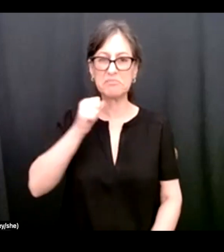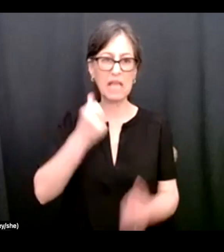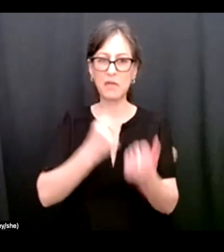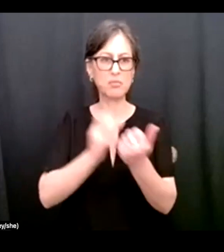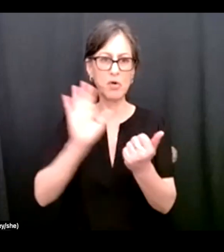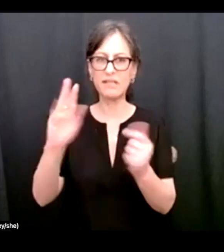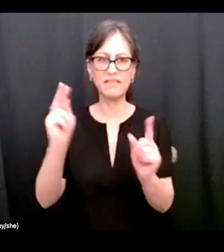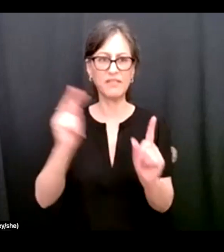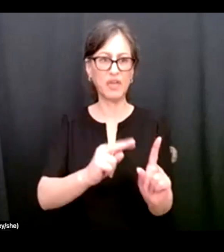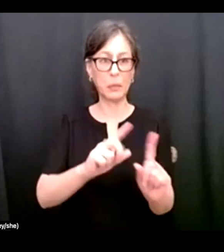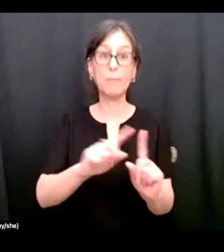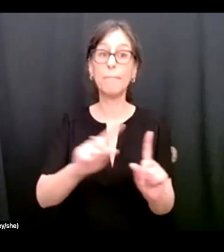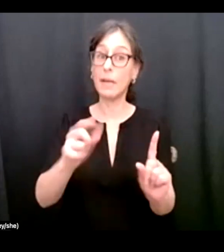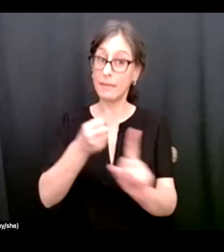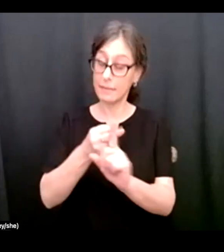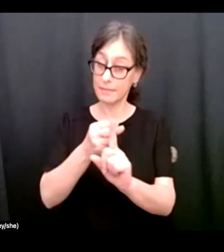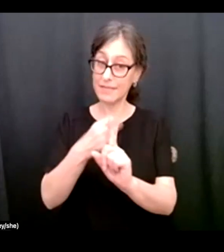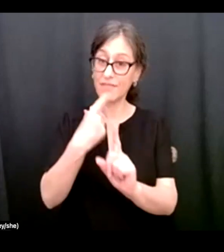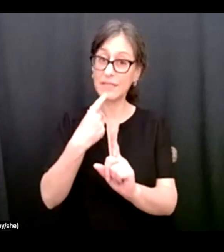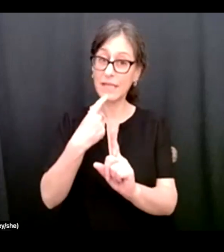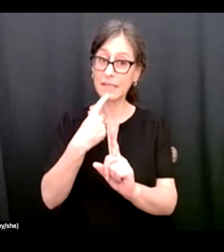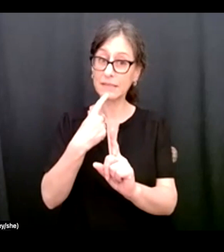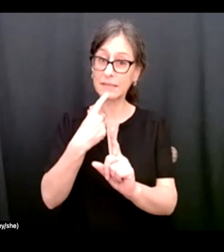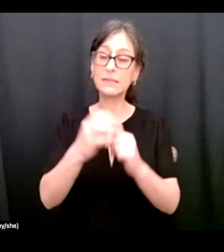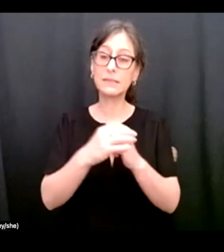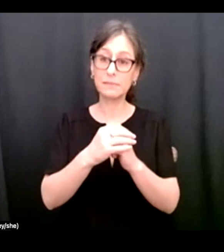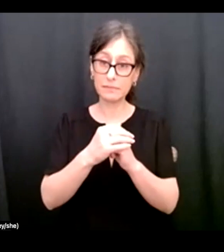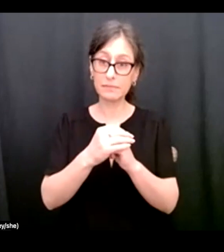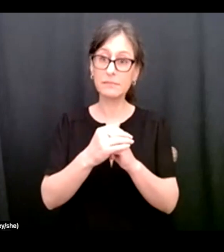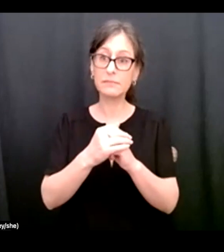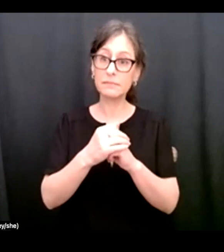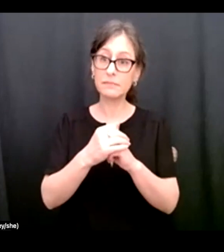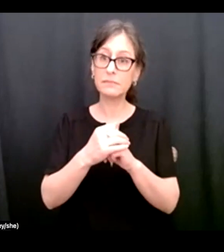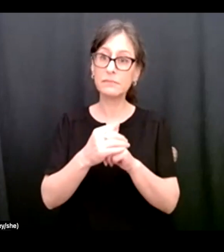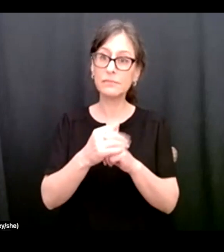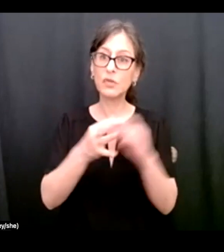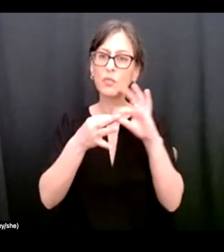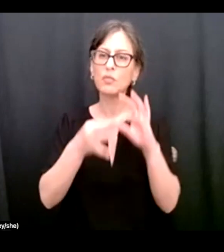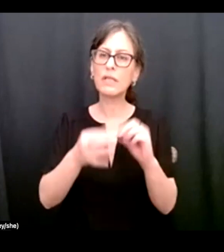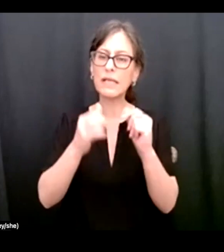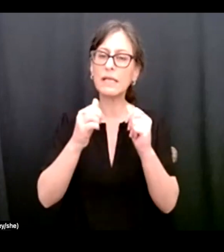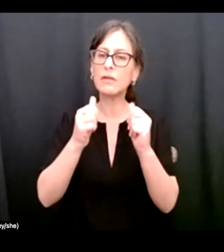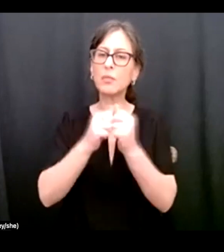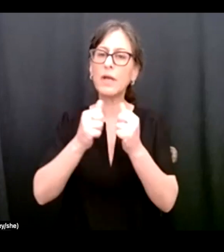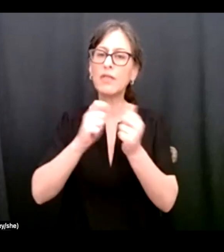but he did say that, you know, in terms of writing poetry, how, how